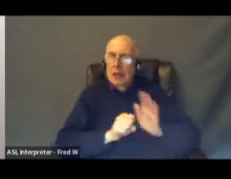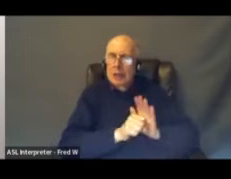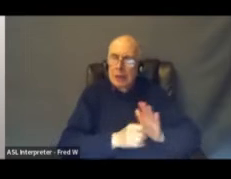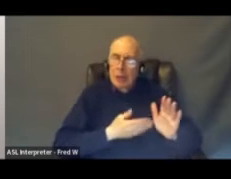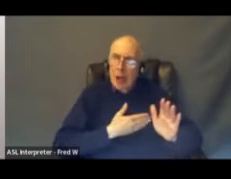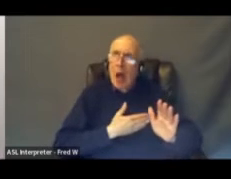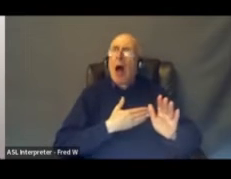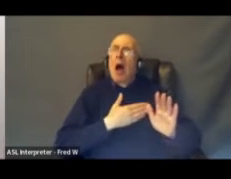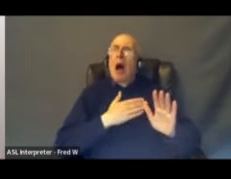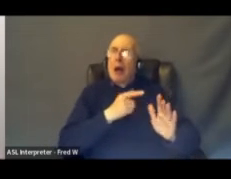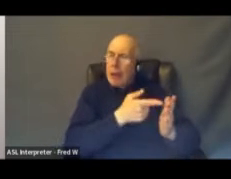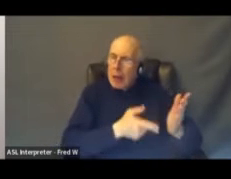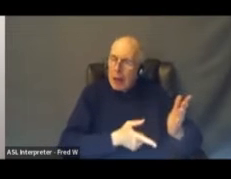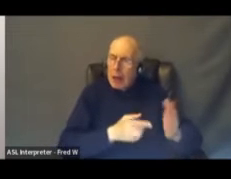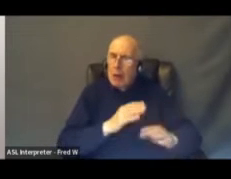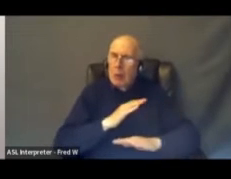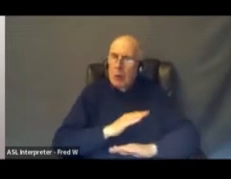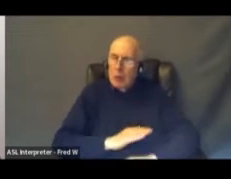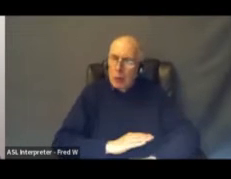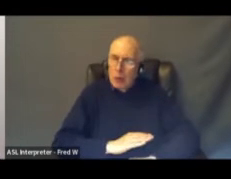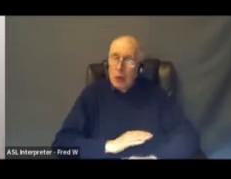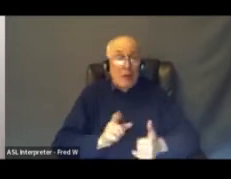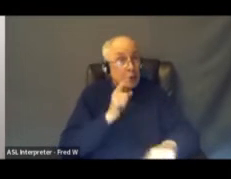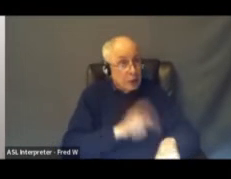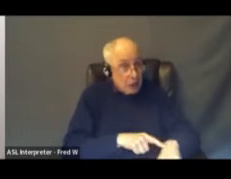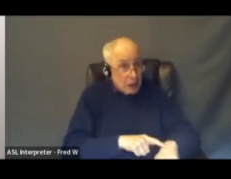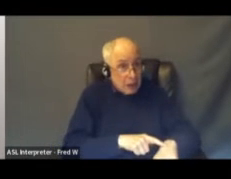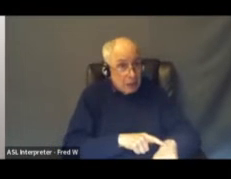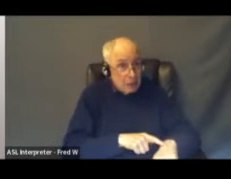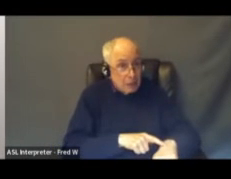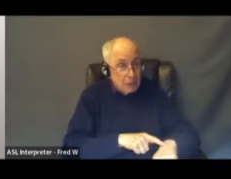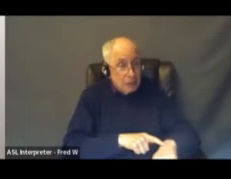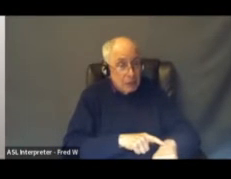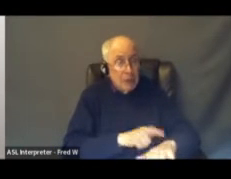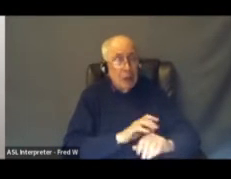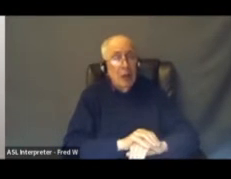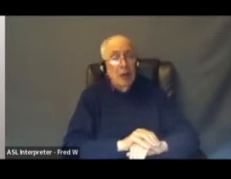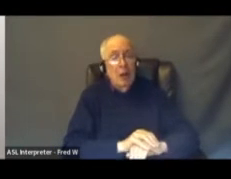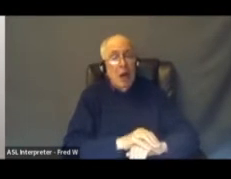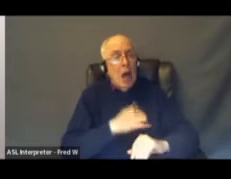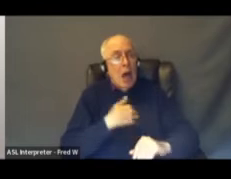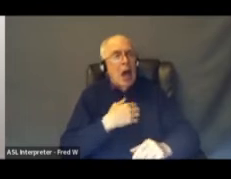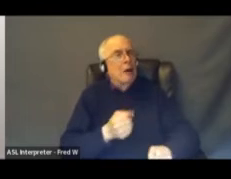before. I'll feel the questions, there's an entire section on concentration, you know, so